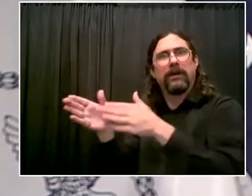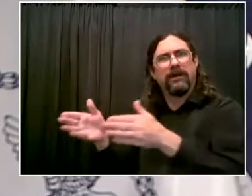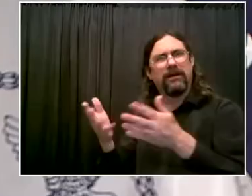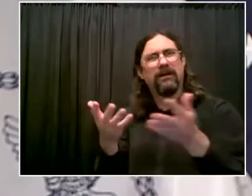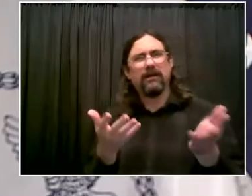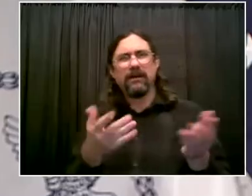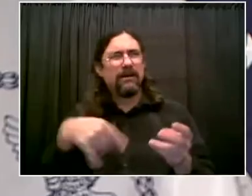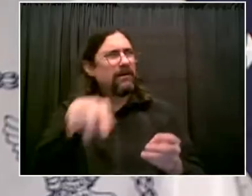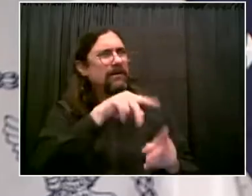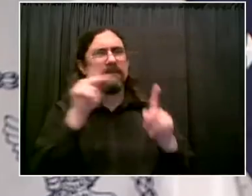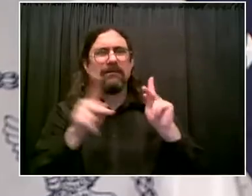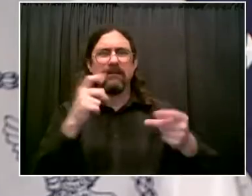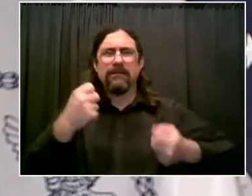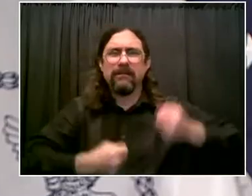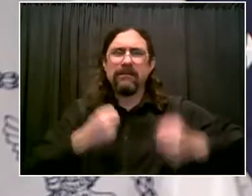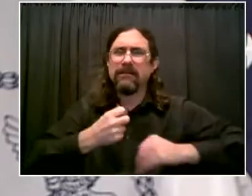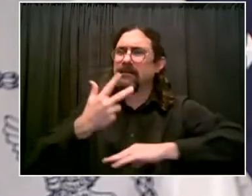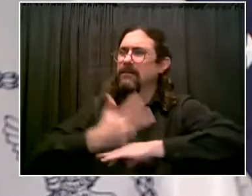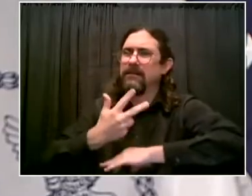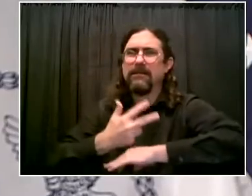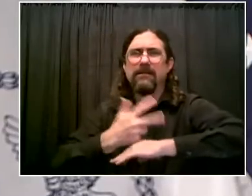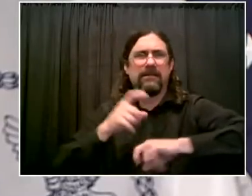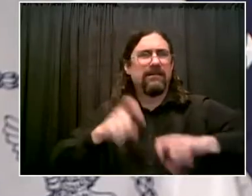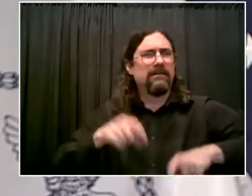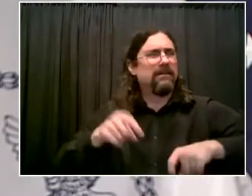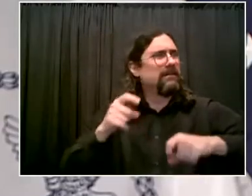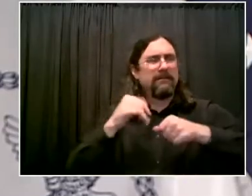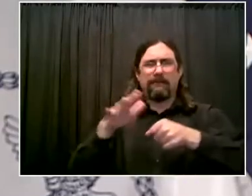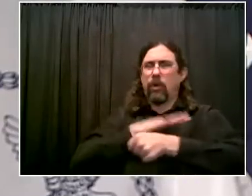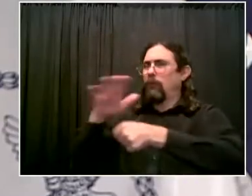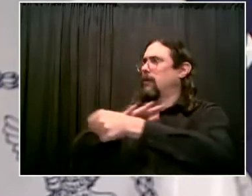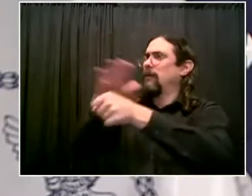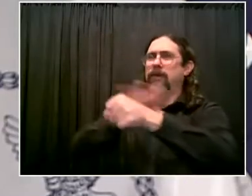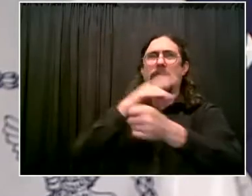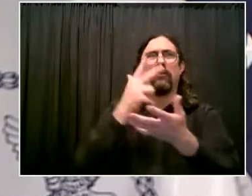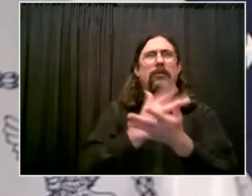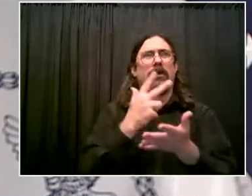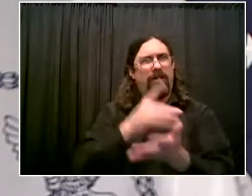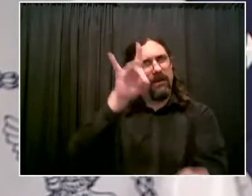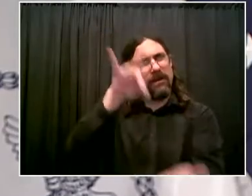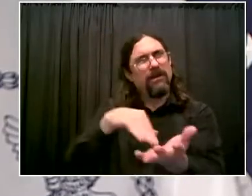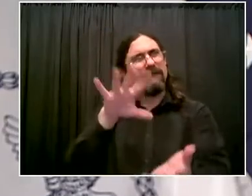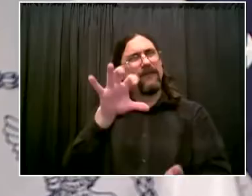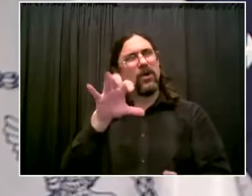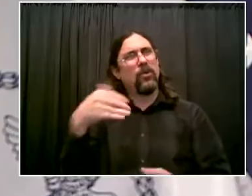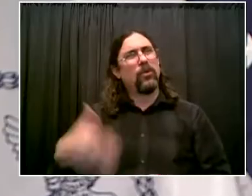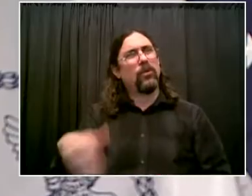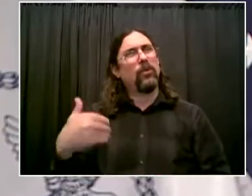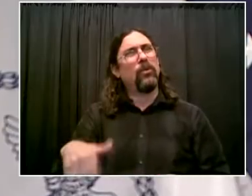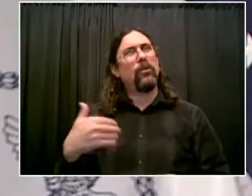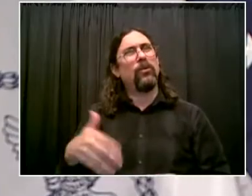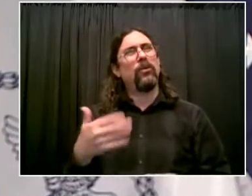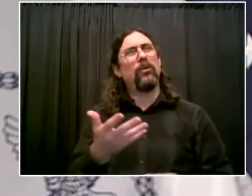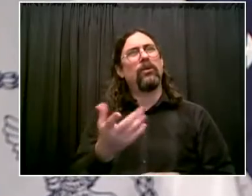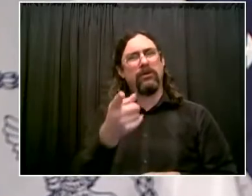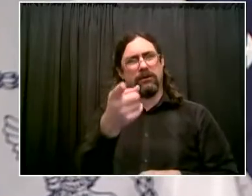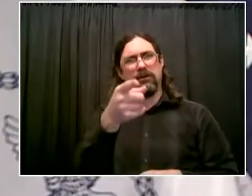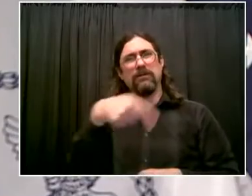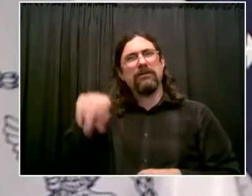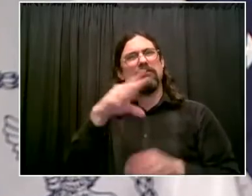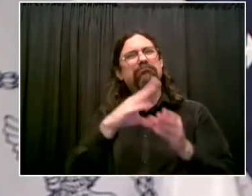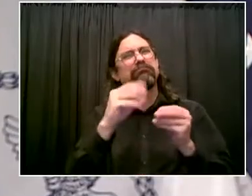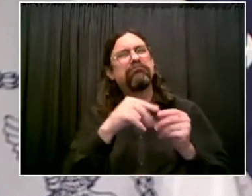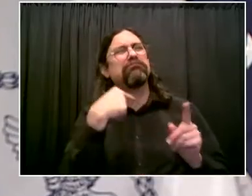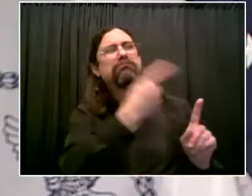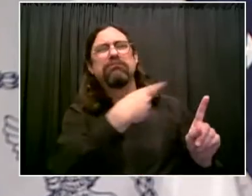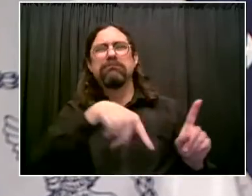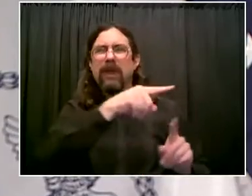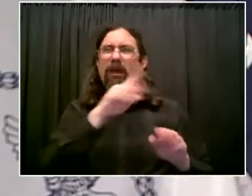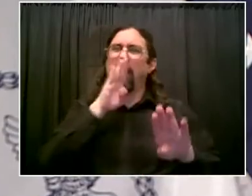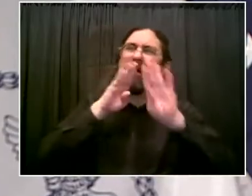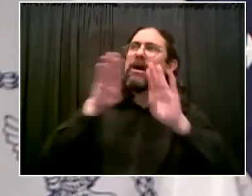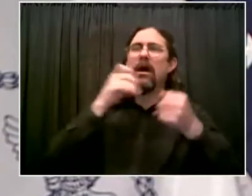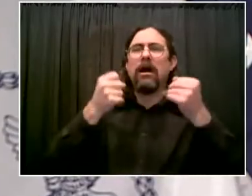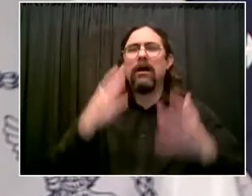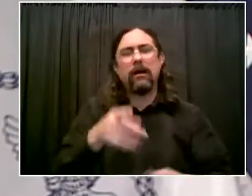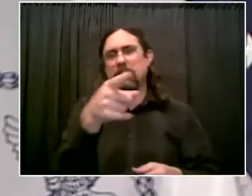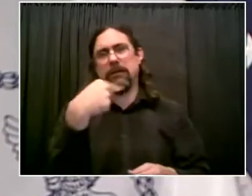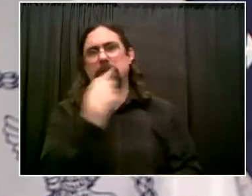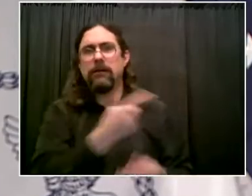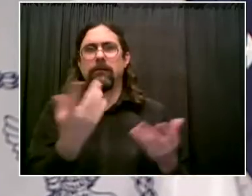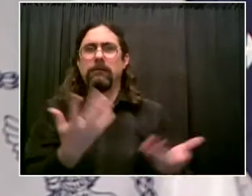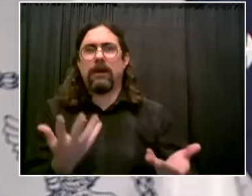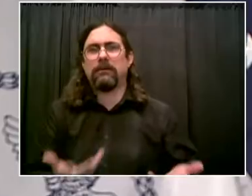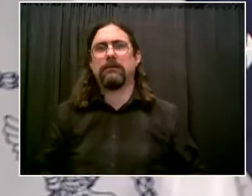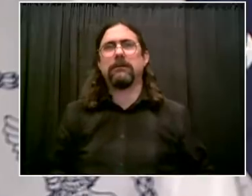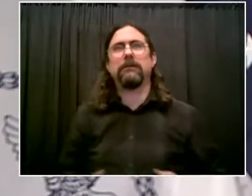THOSE 8500 SPOTS